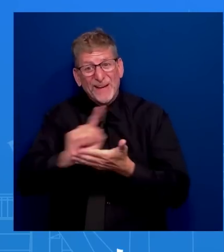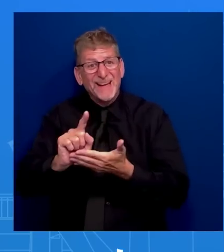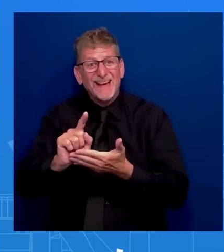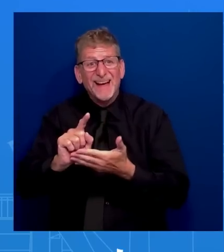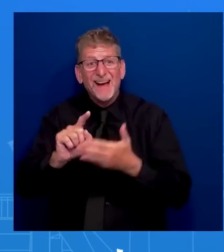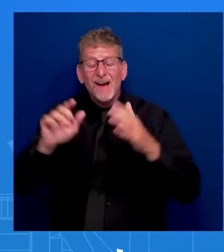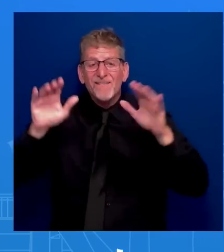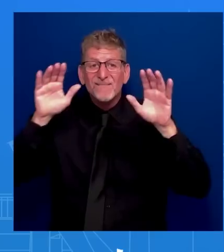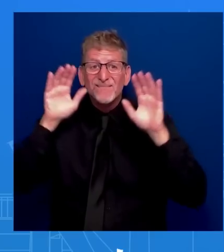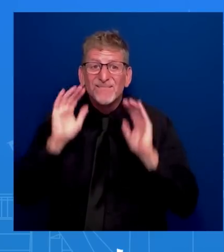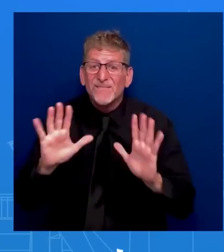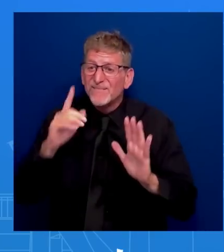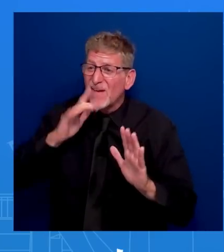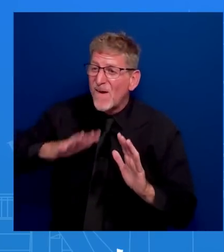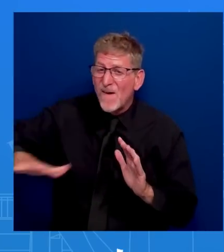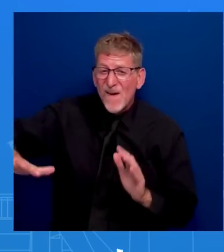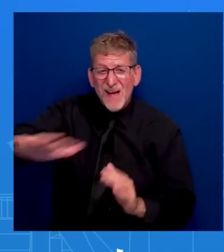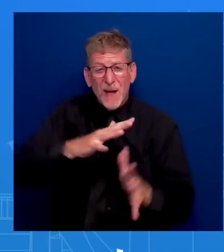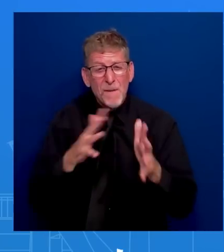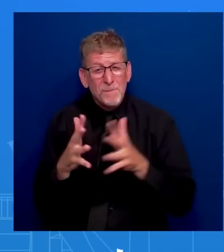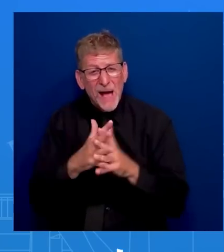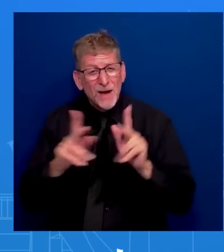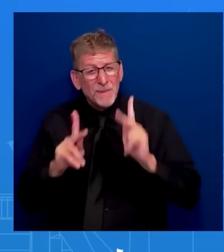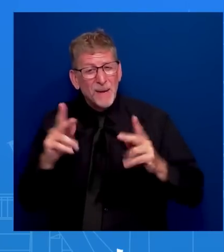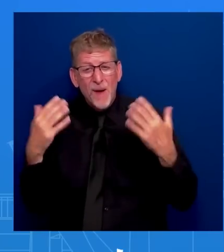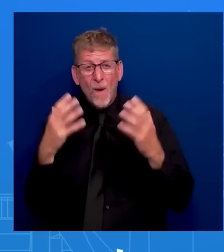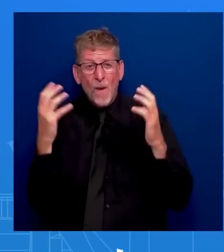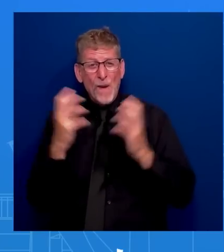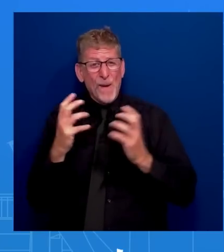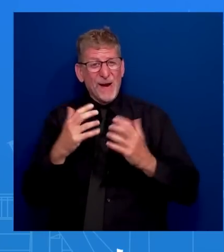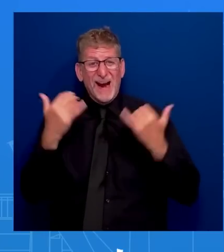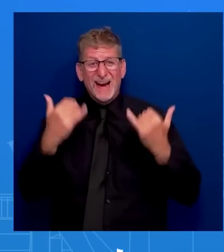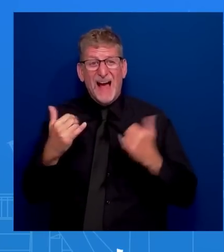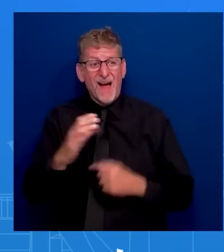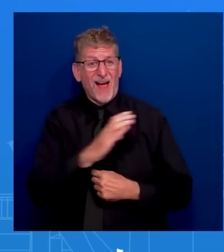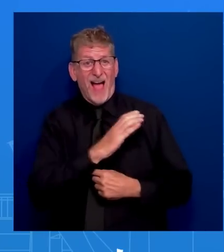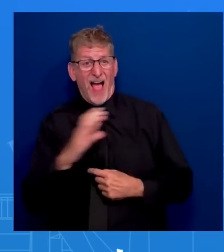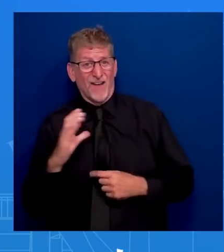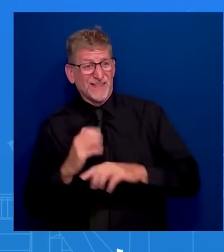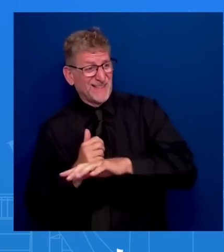congressional members are certainly going to be out there talking to the American people, talking about --